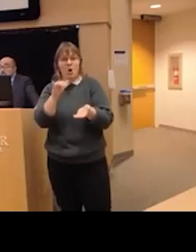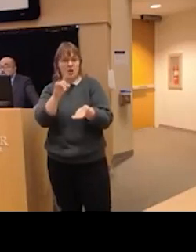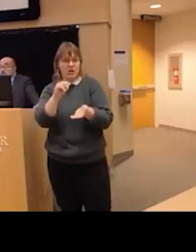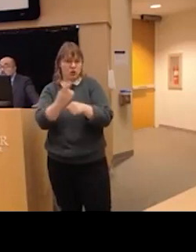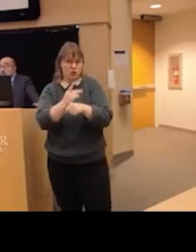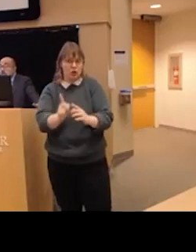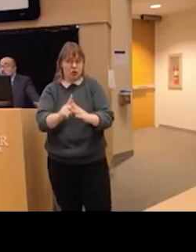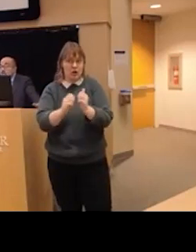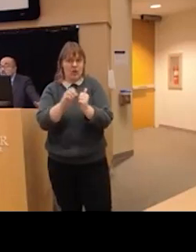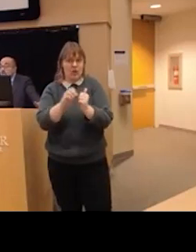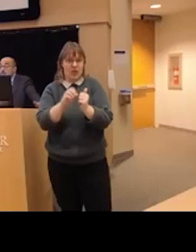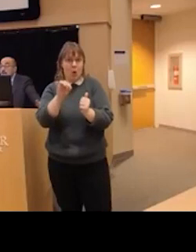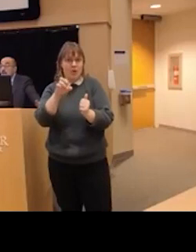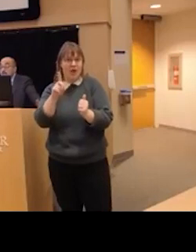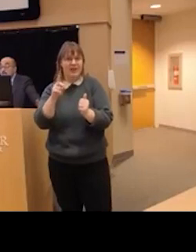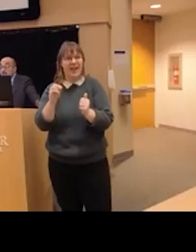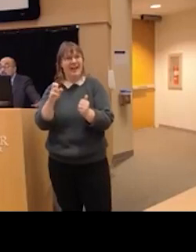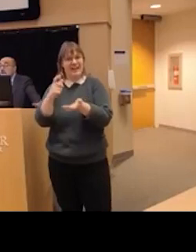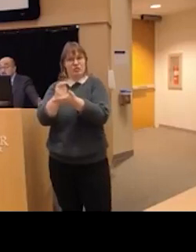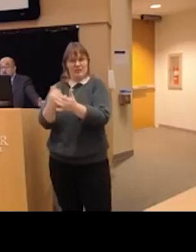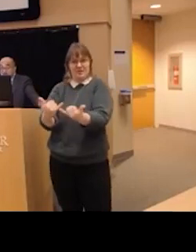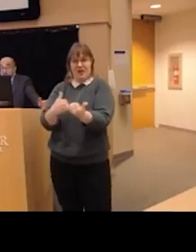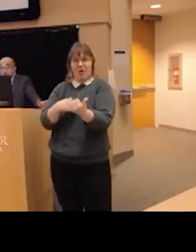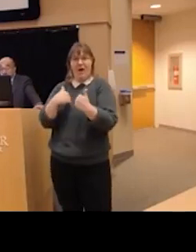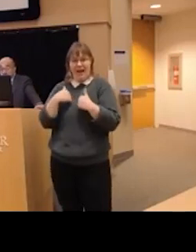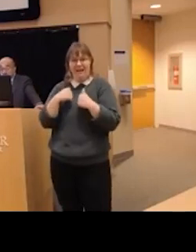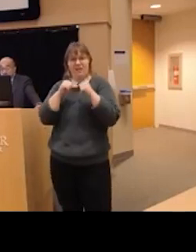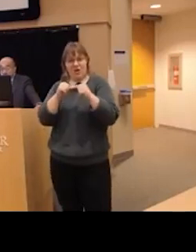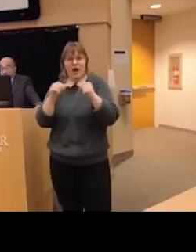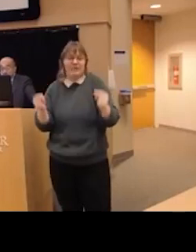in opioid addiction treatment now actively have chronic pain um and of course there's